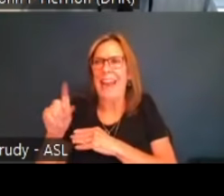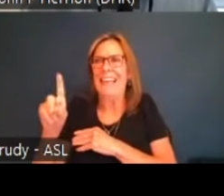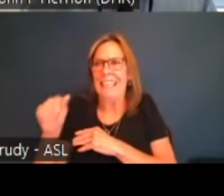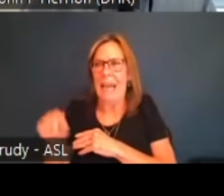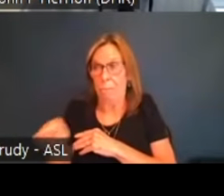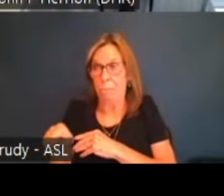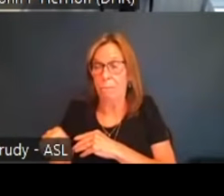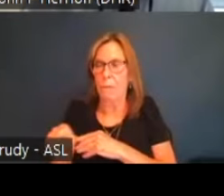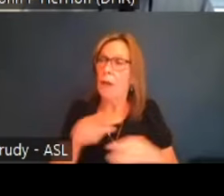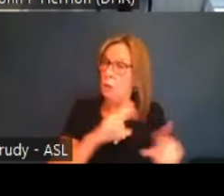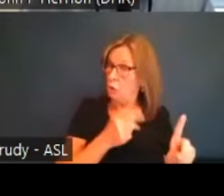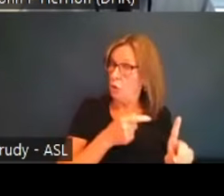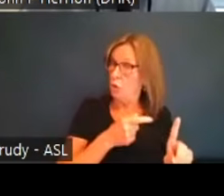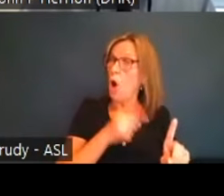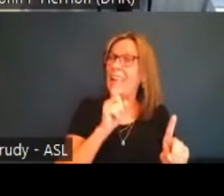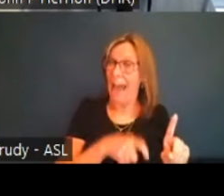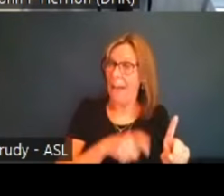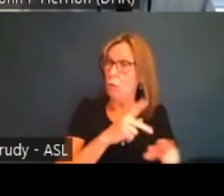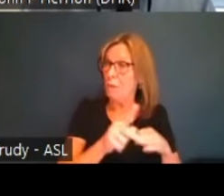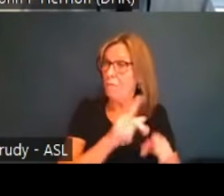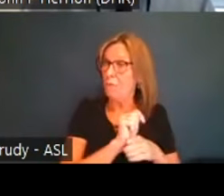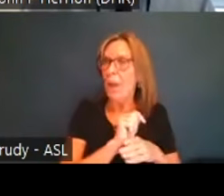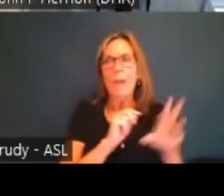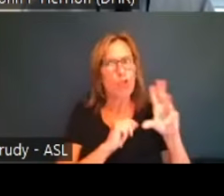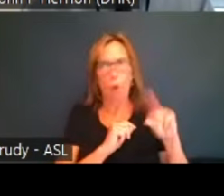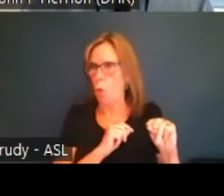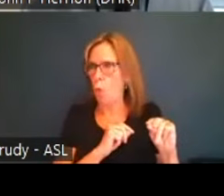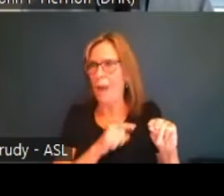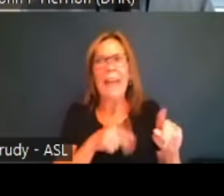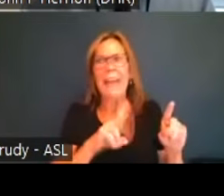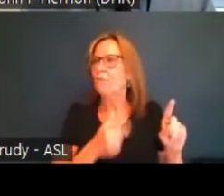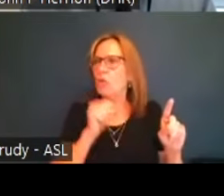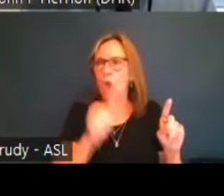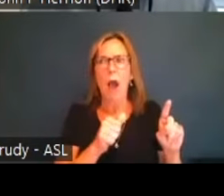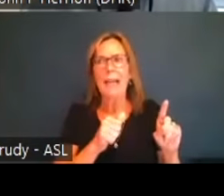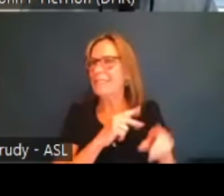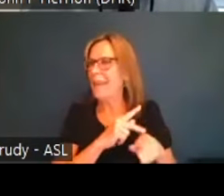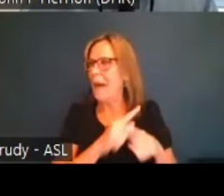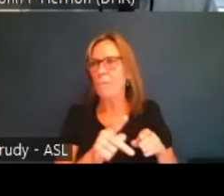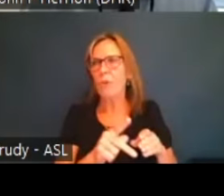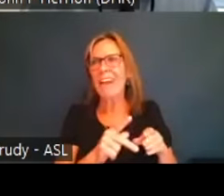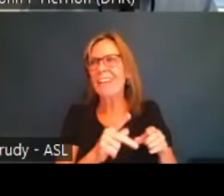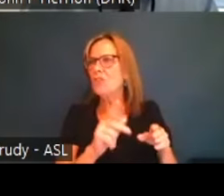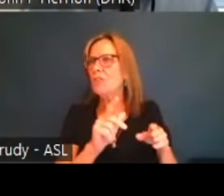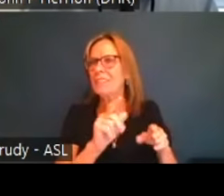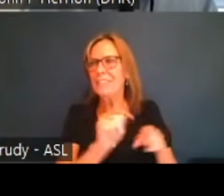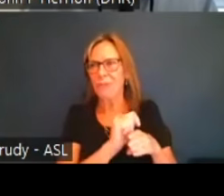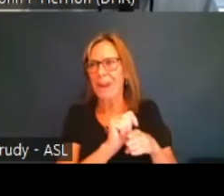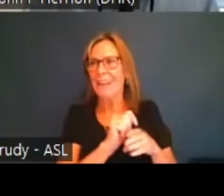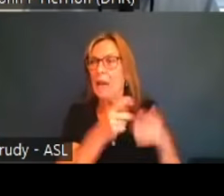trained, we then still can consider it a service animal but we do undertake a reasonable accommodation